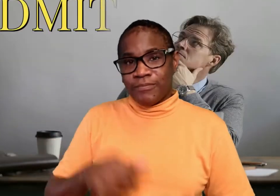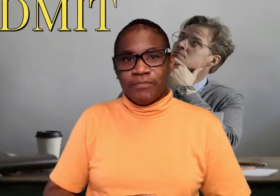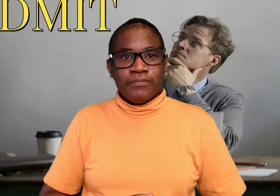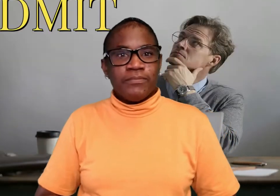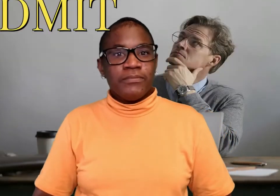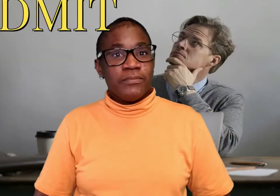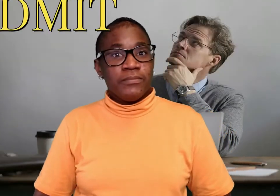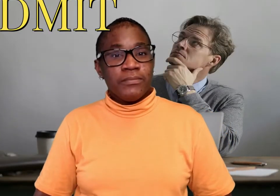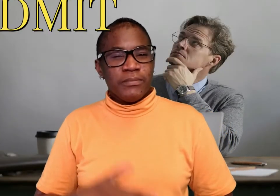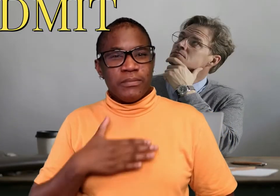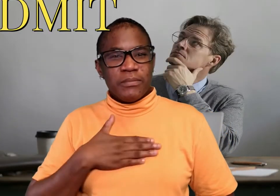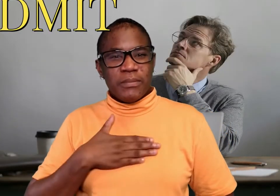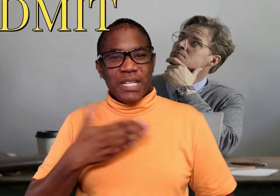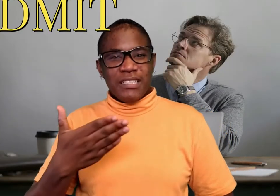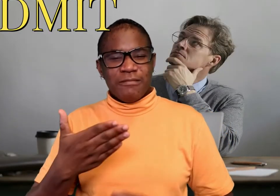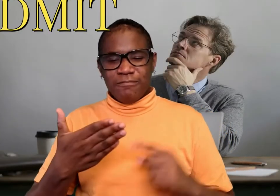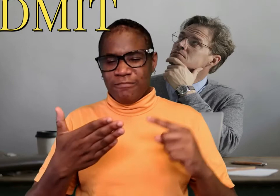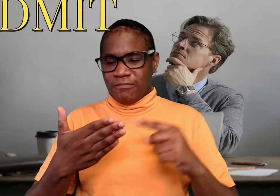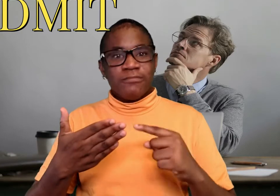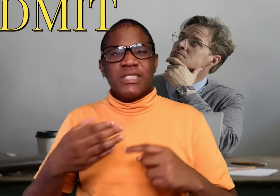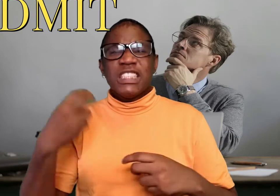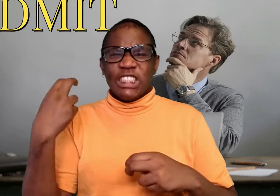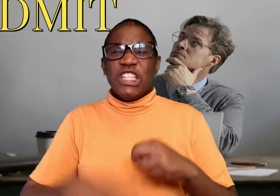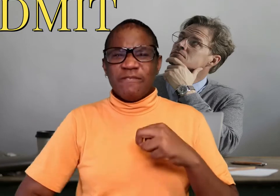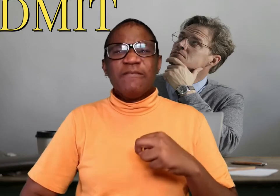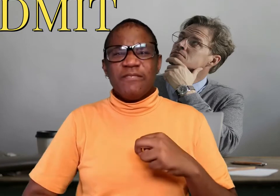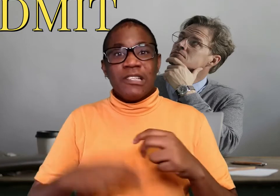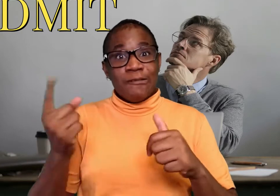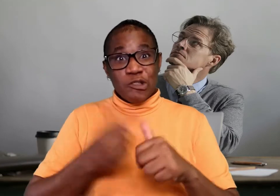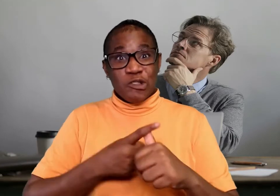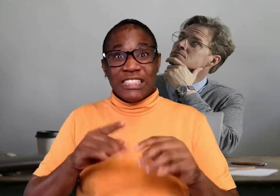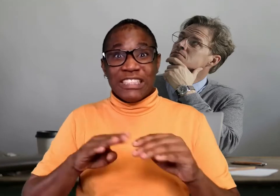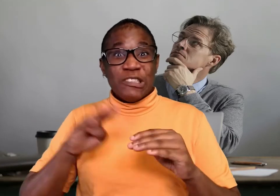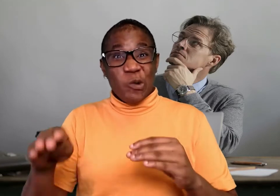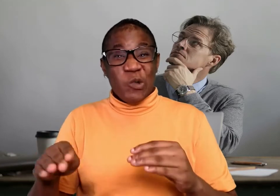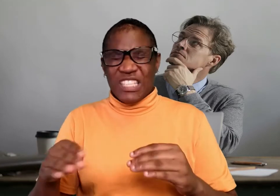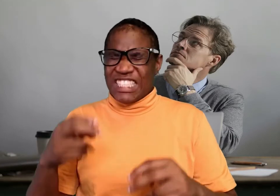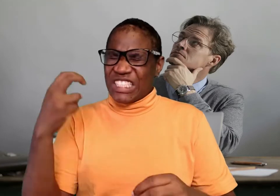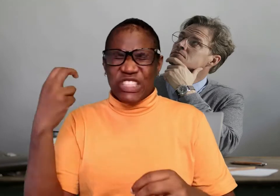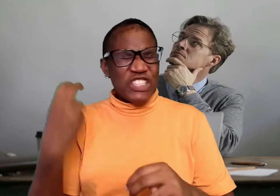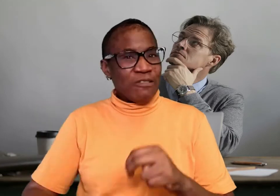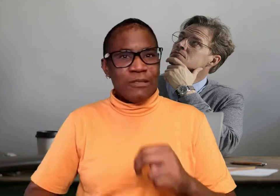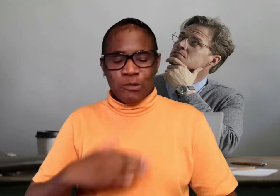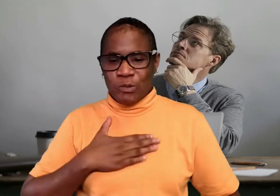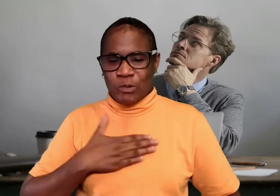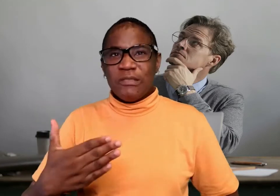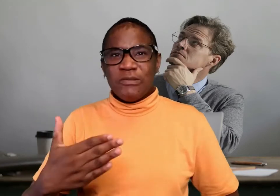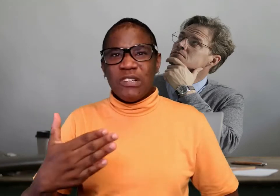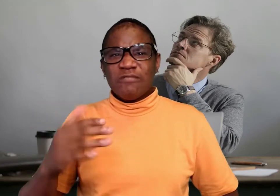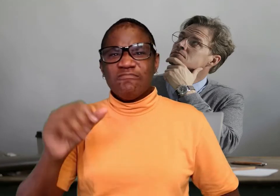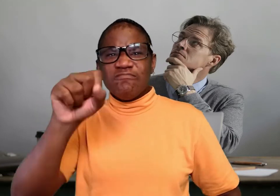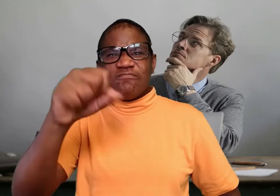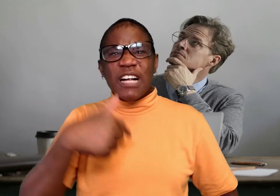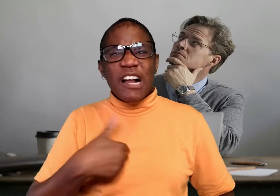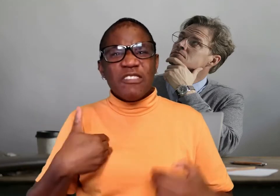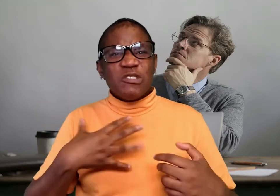“A” Admit. Admitting is the difficult first step for a person to recognize they have white privilege.